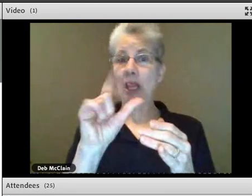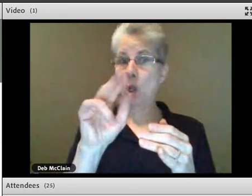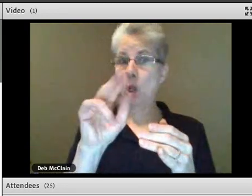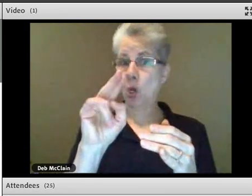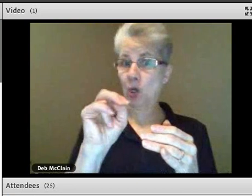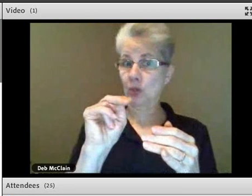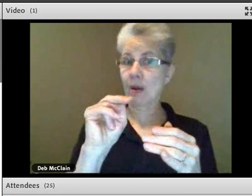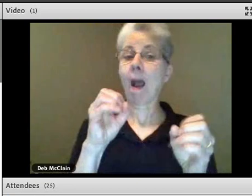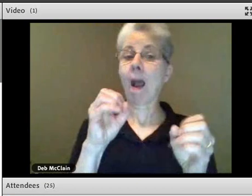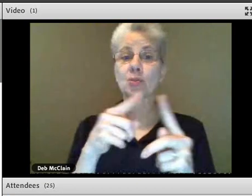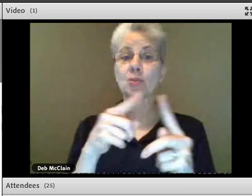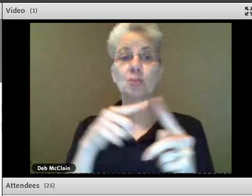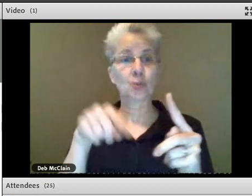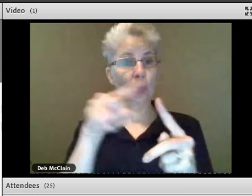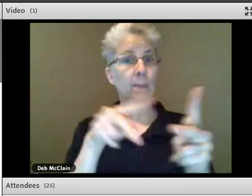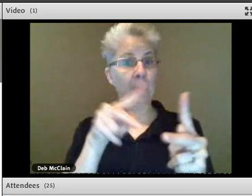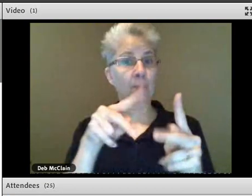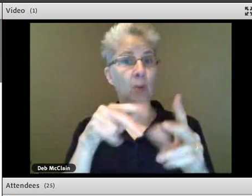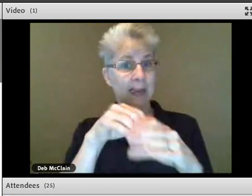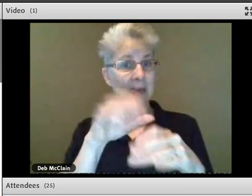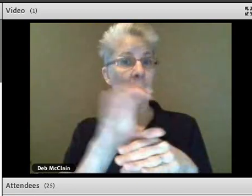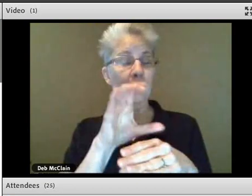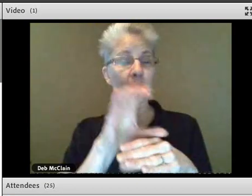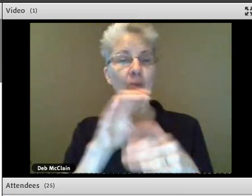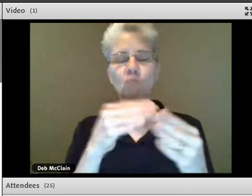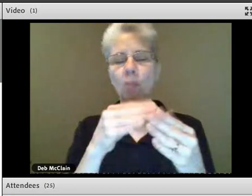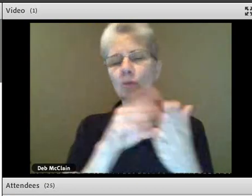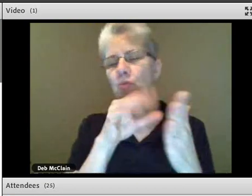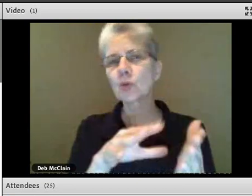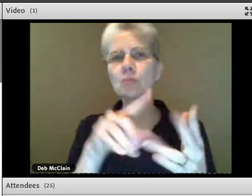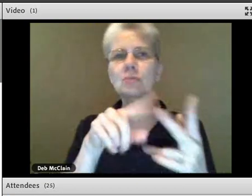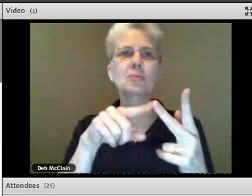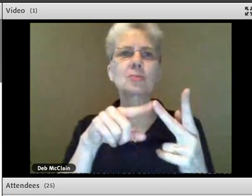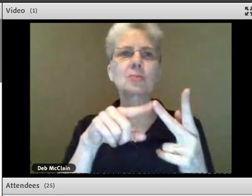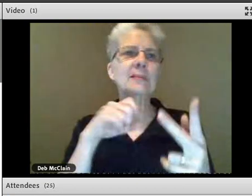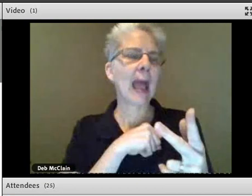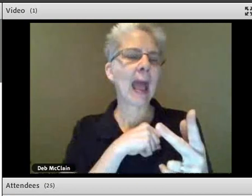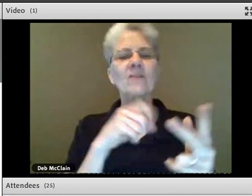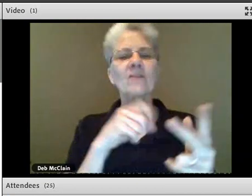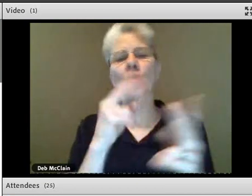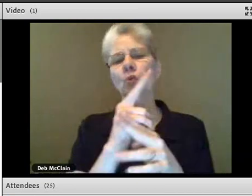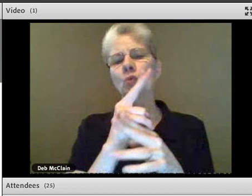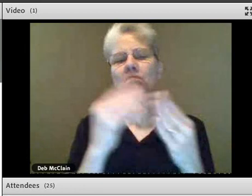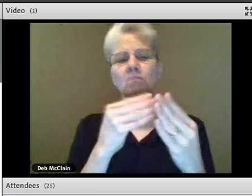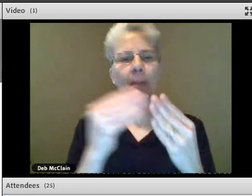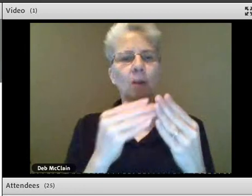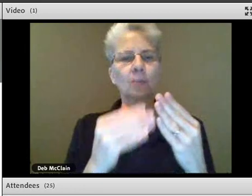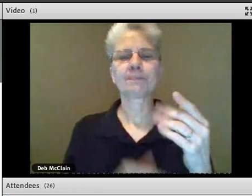to the end user, whether it's your staff or it's your patrons.